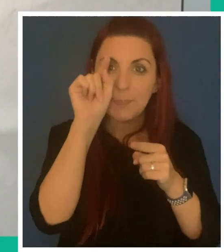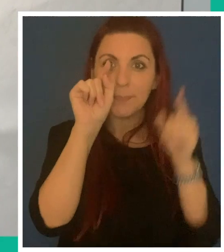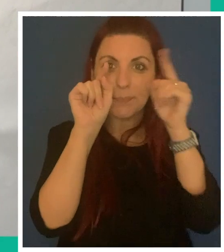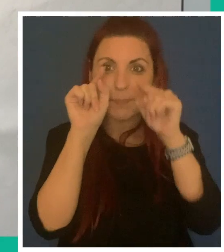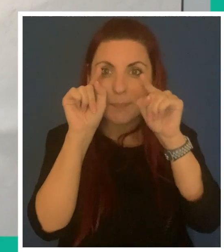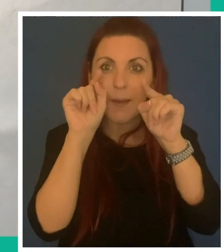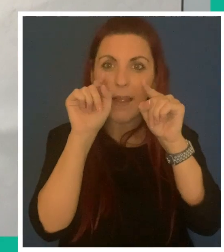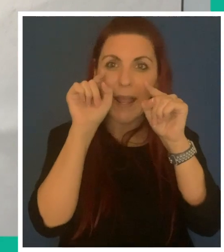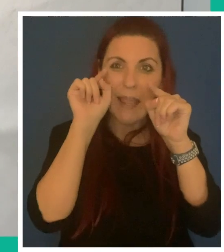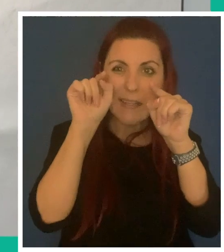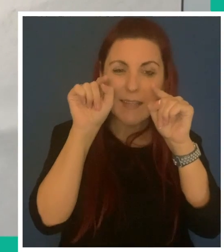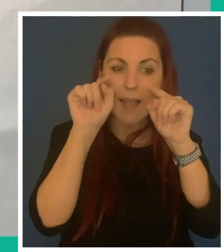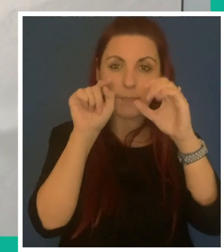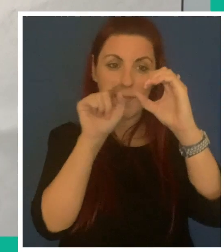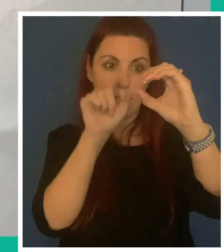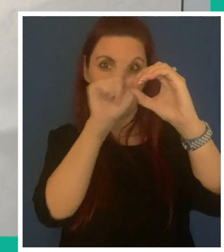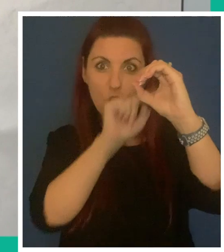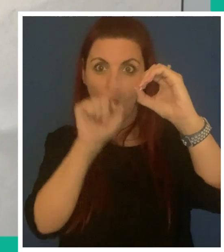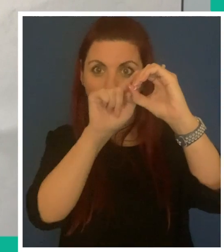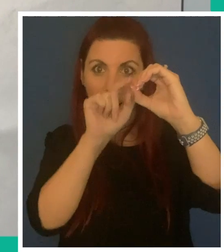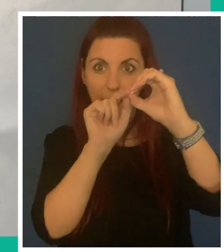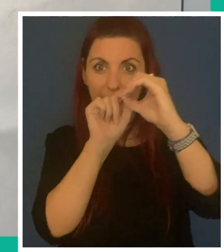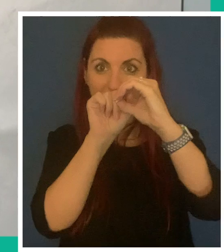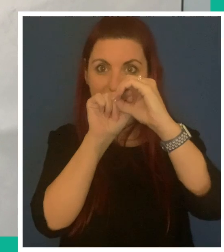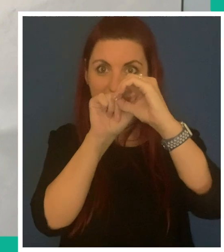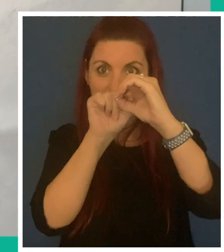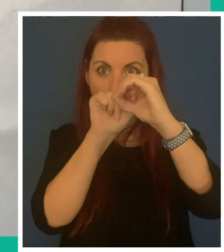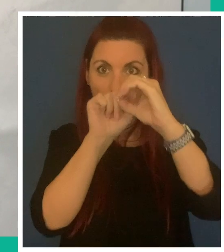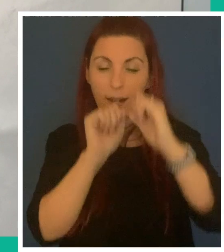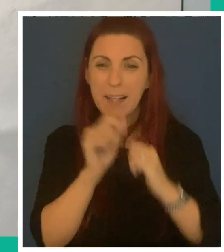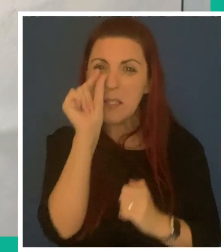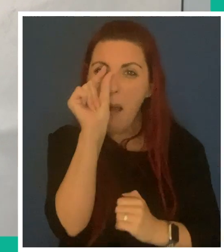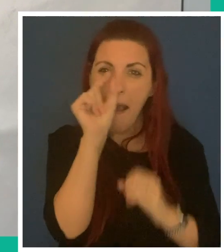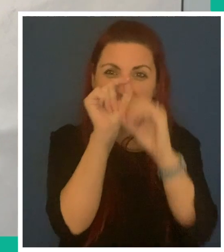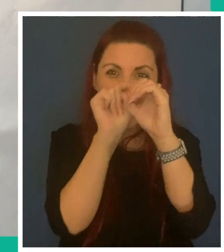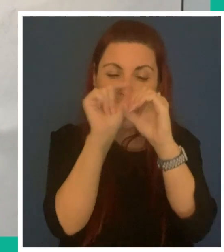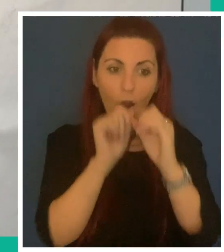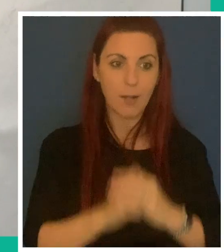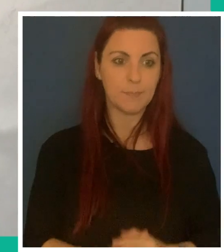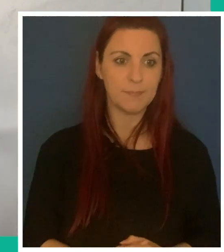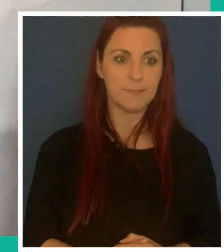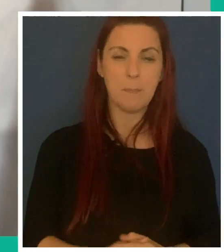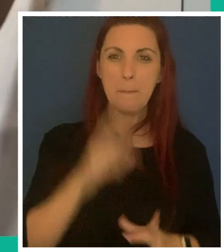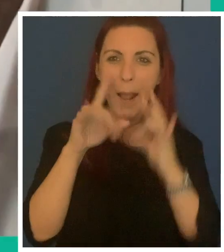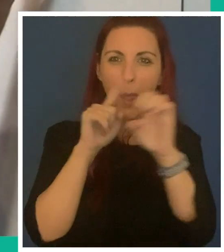those circles I'm going to draw a tiny miniscule, smallest circle you ever saw in your whole life, for the little sparkle in the eye.